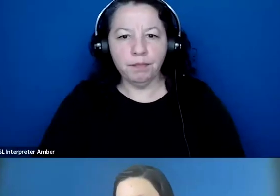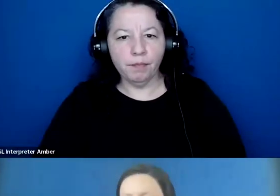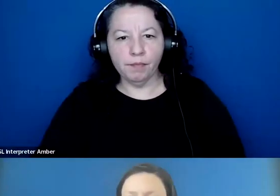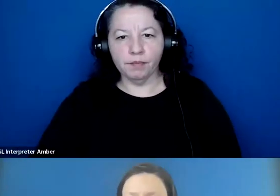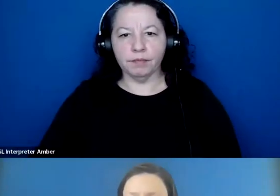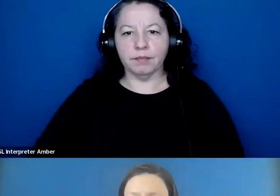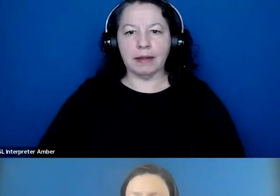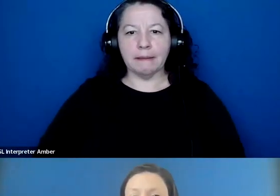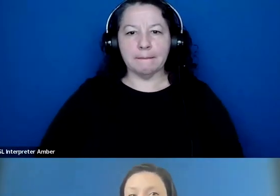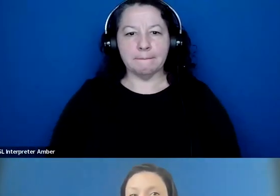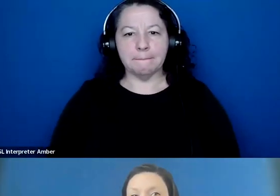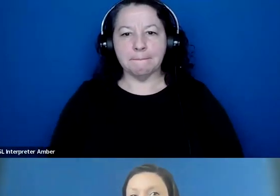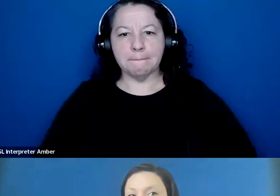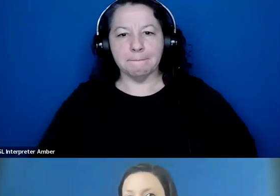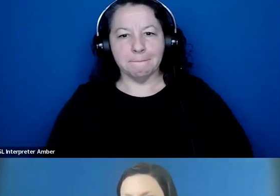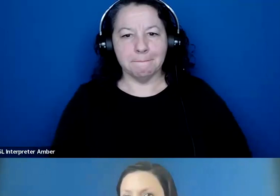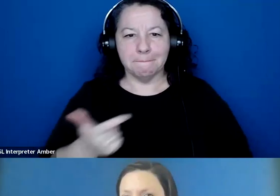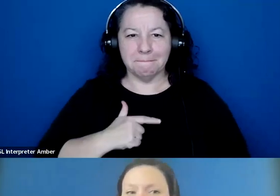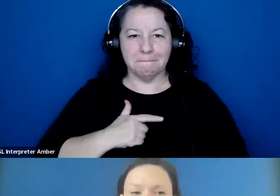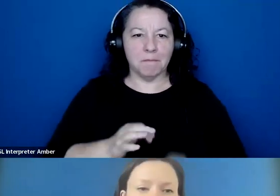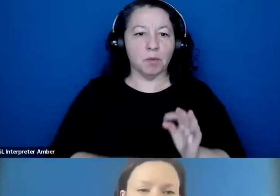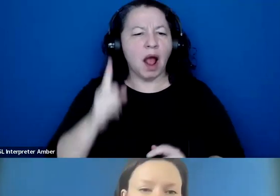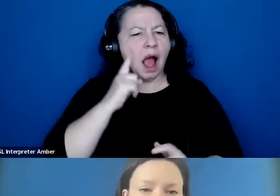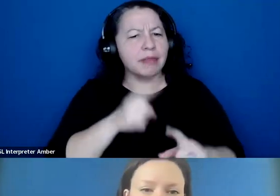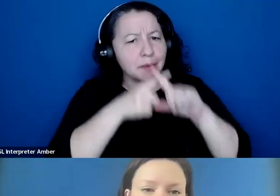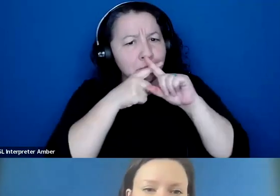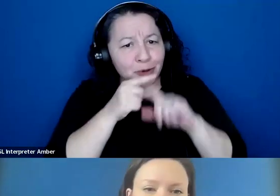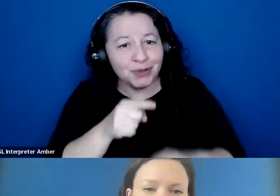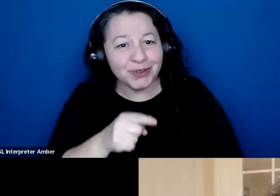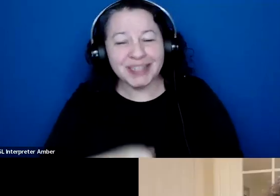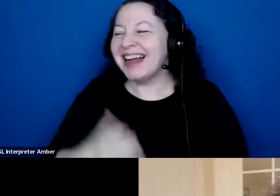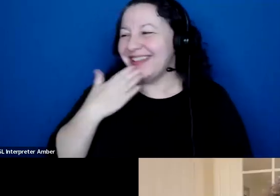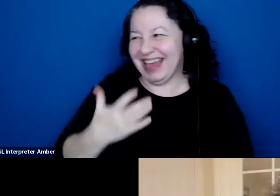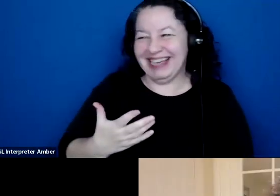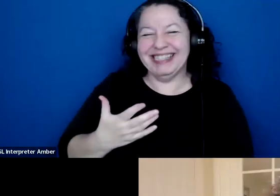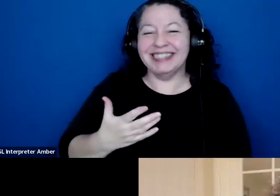I think you're muted. Thanks so much. That's really edifying.